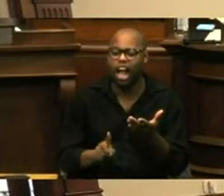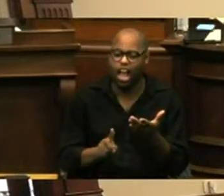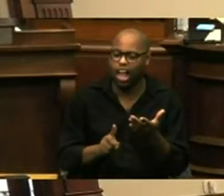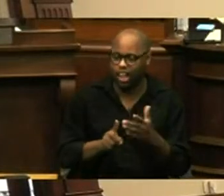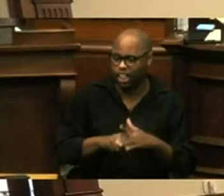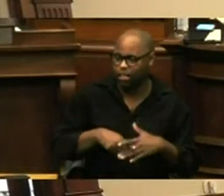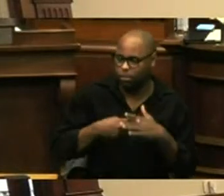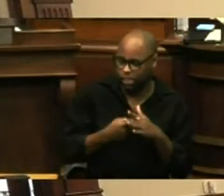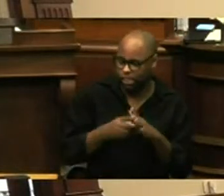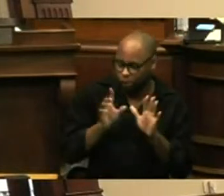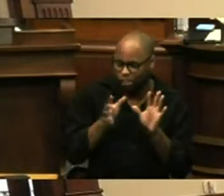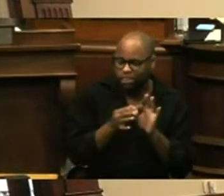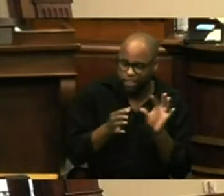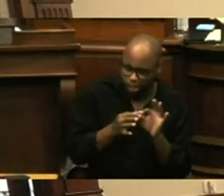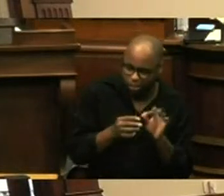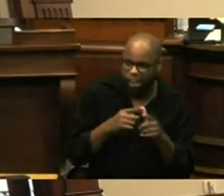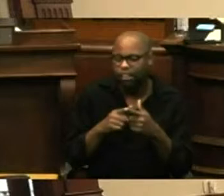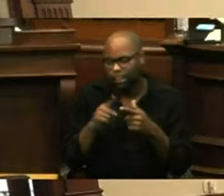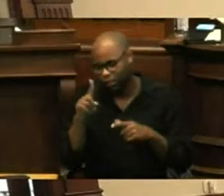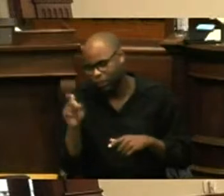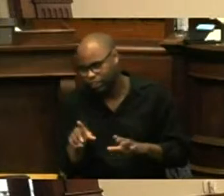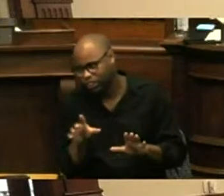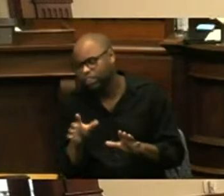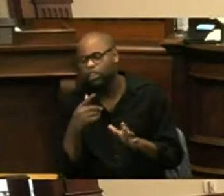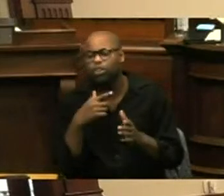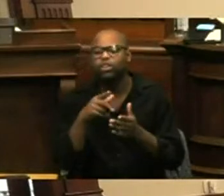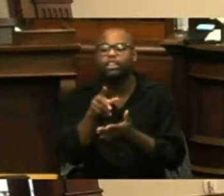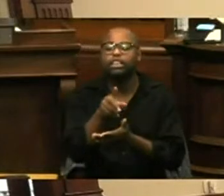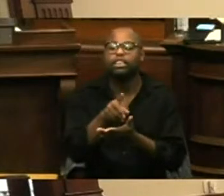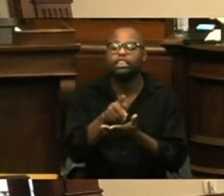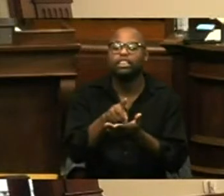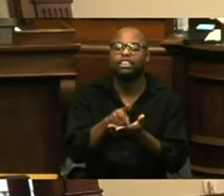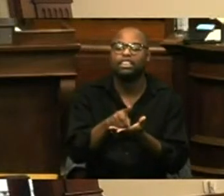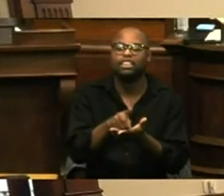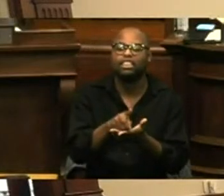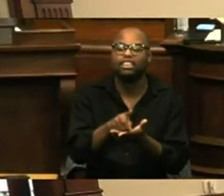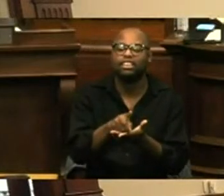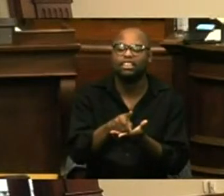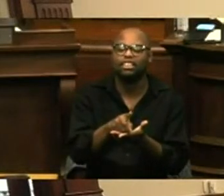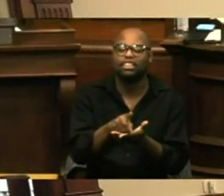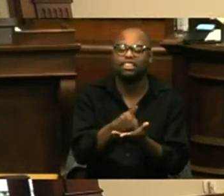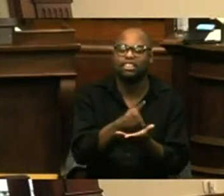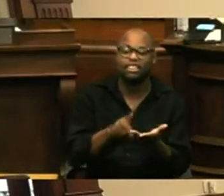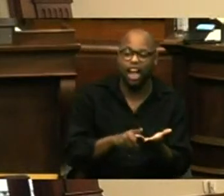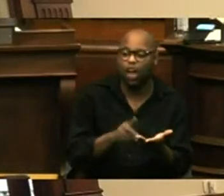to try to design up front. This